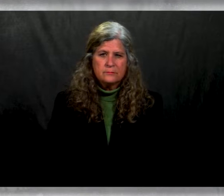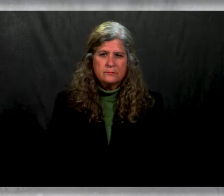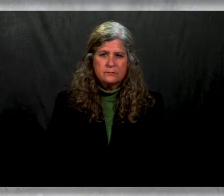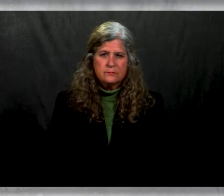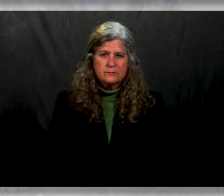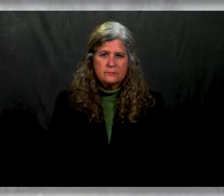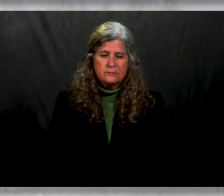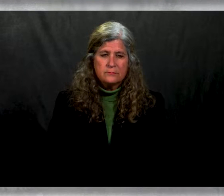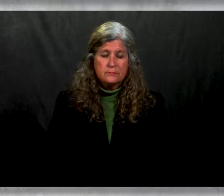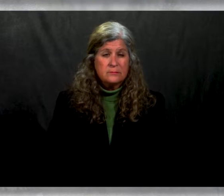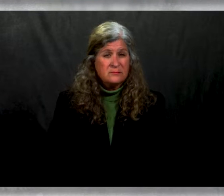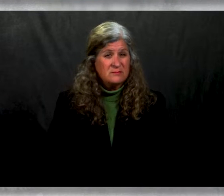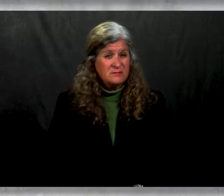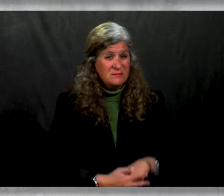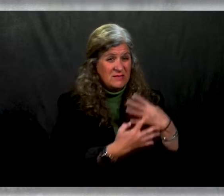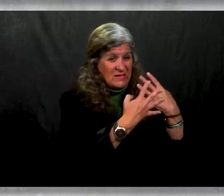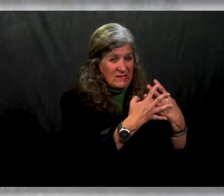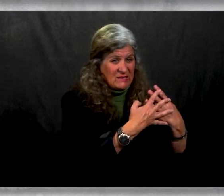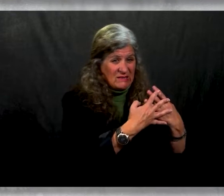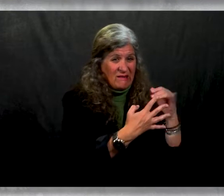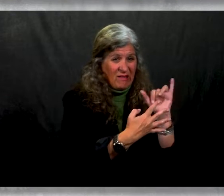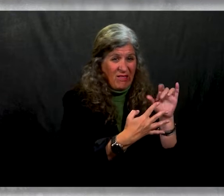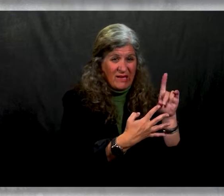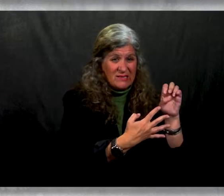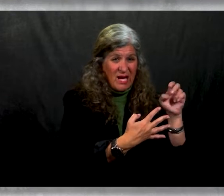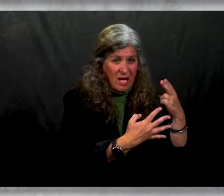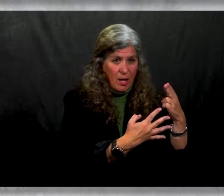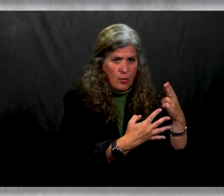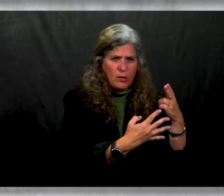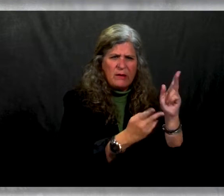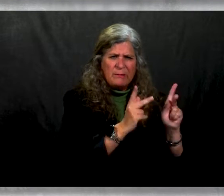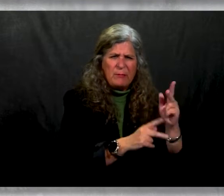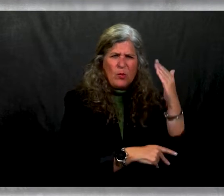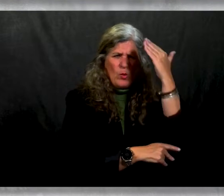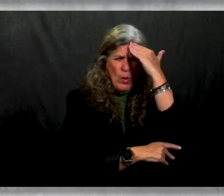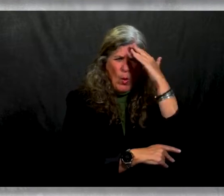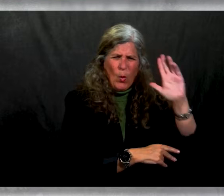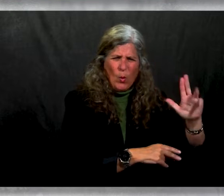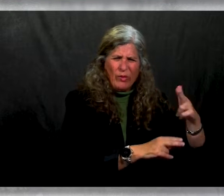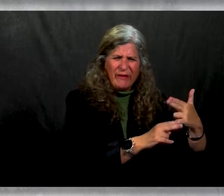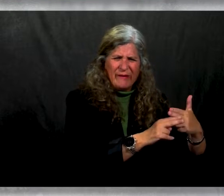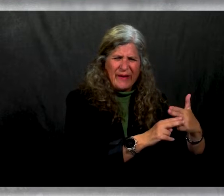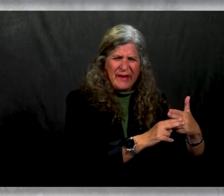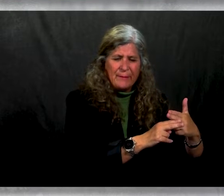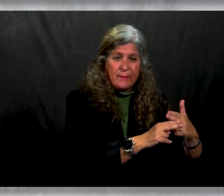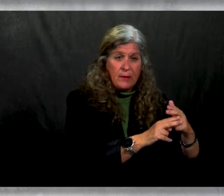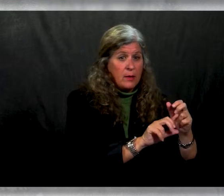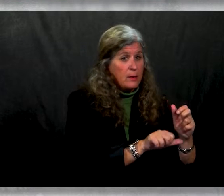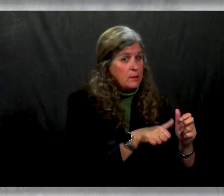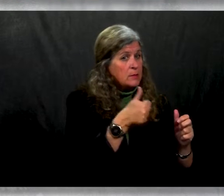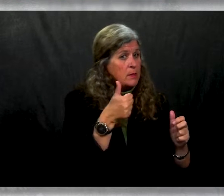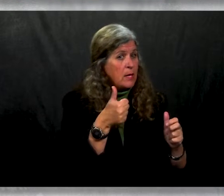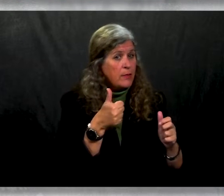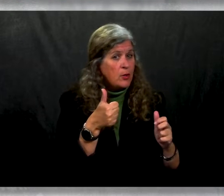While camps like Dachau we just visited are well known sites of Holocaust history, there is another dark, lesser known part